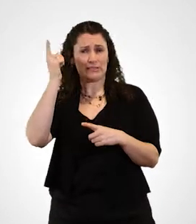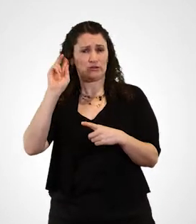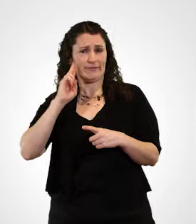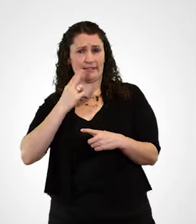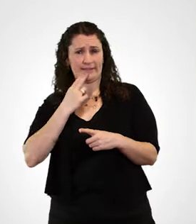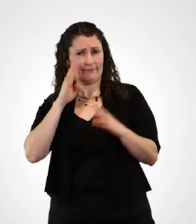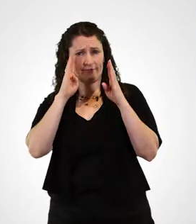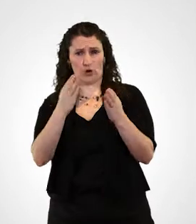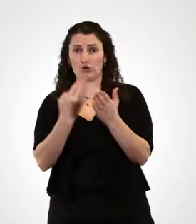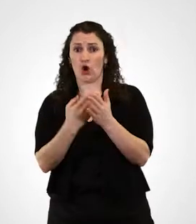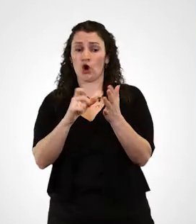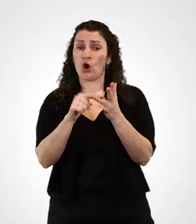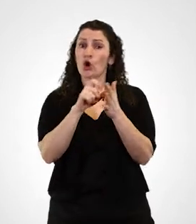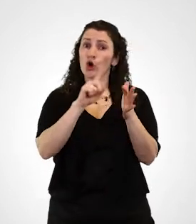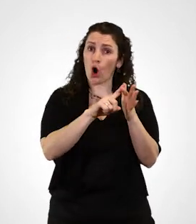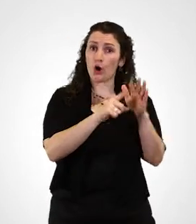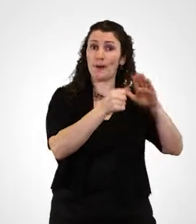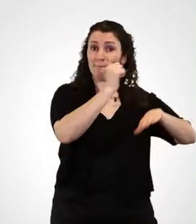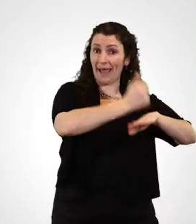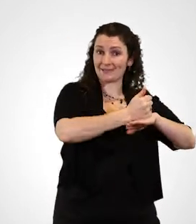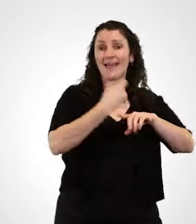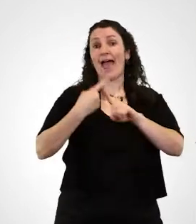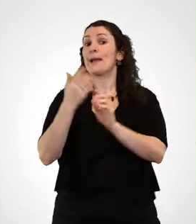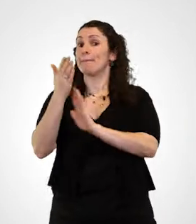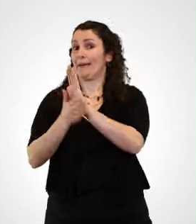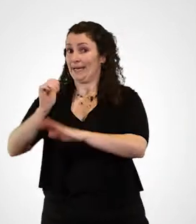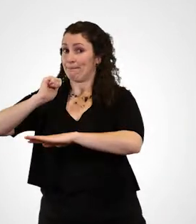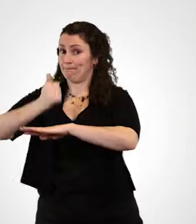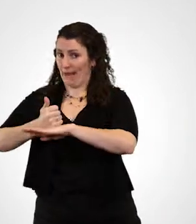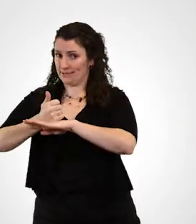on both code-based and meaning-based emergent literacy skills